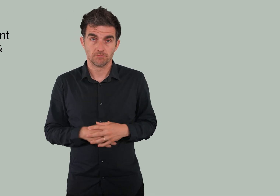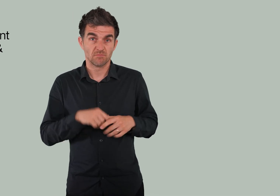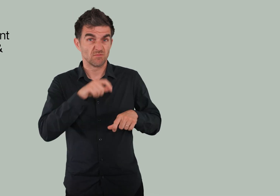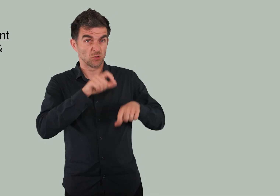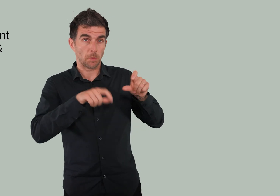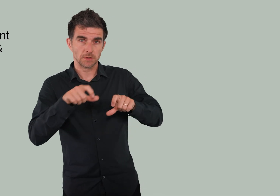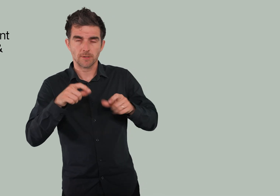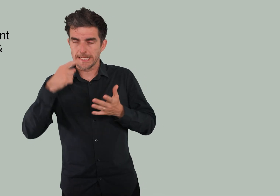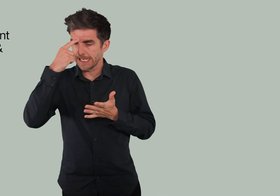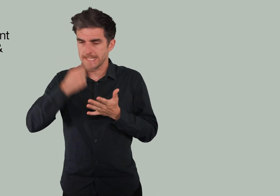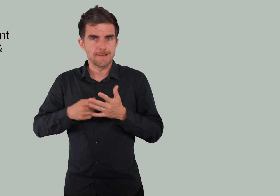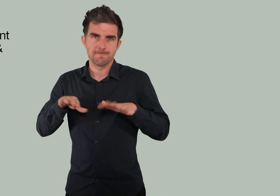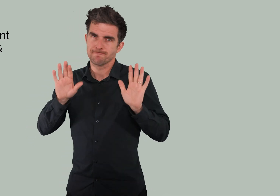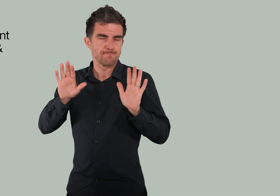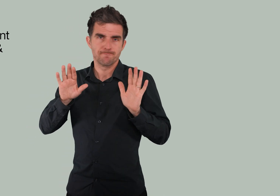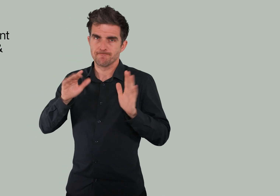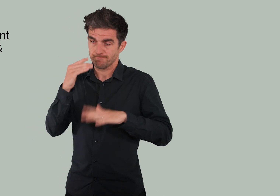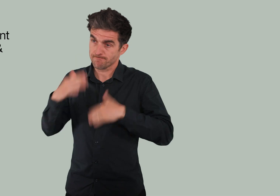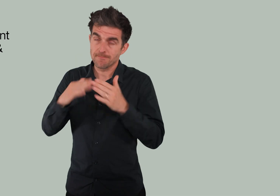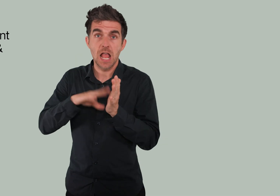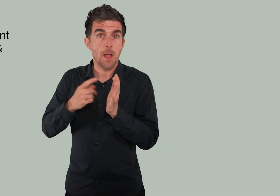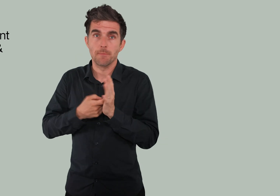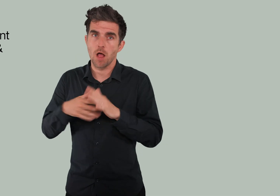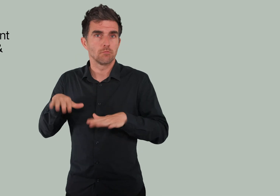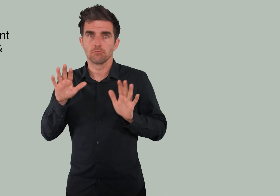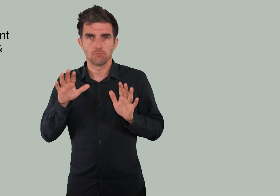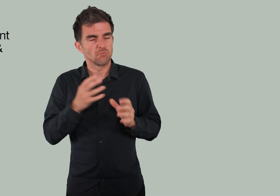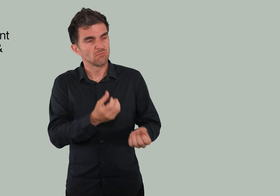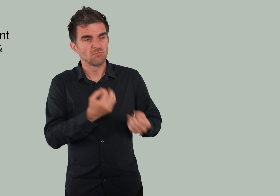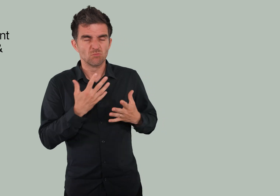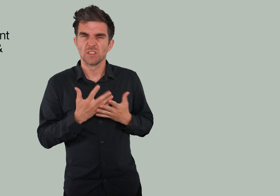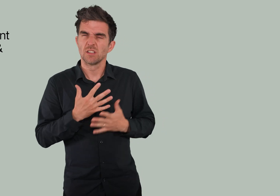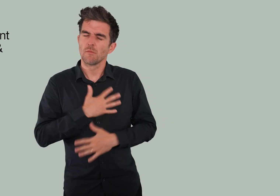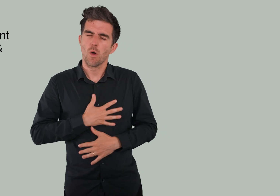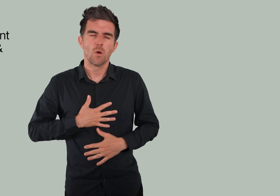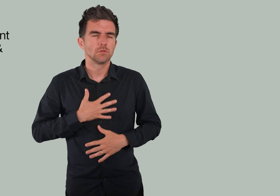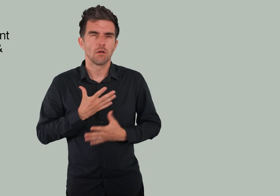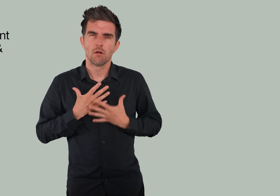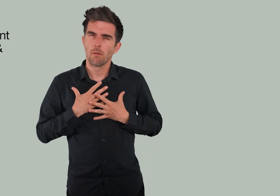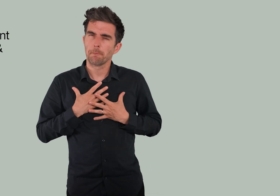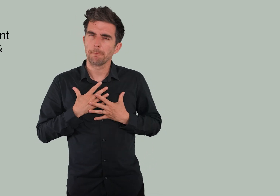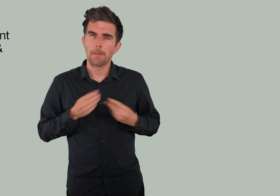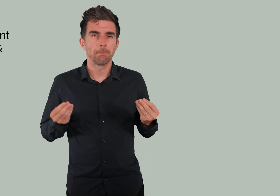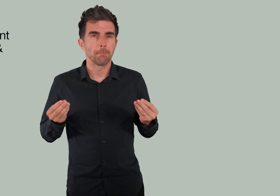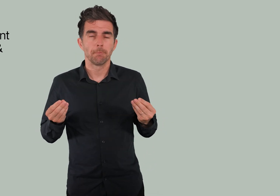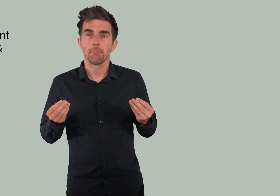Customers who choose not to submit an MR also express emotional fatigue,